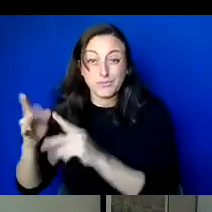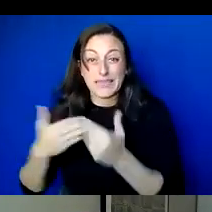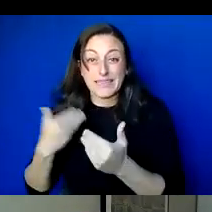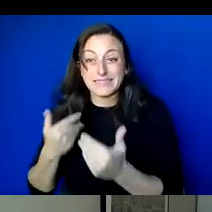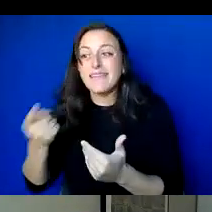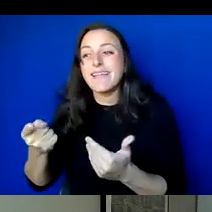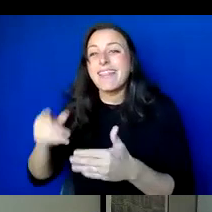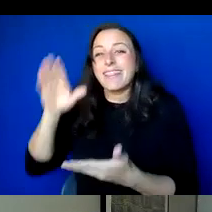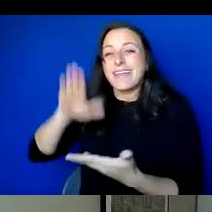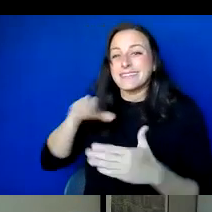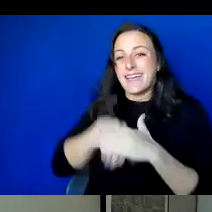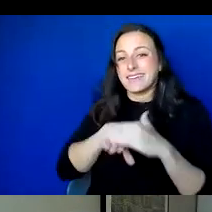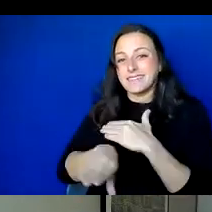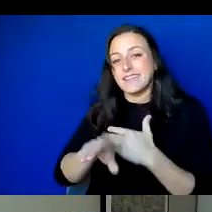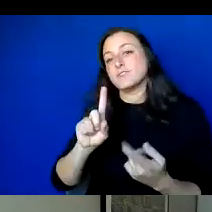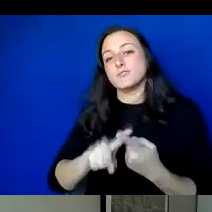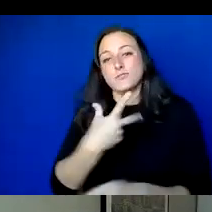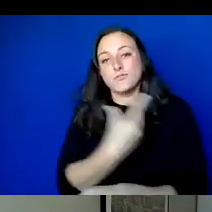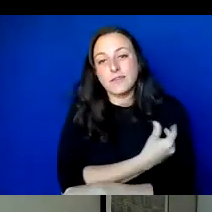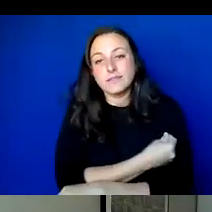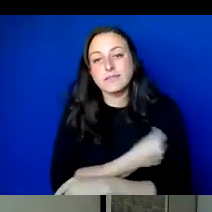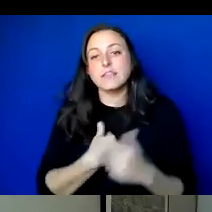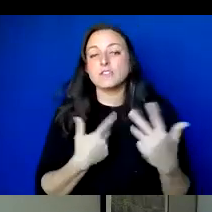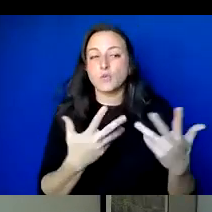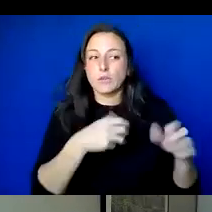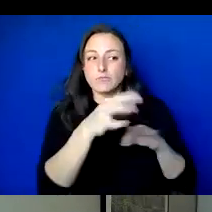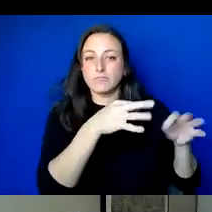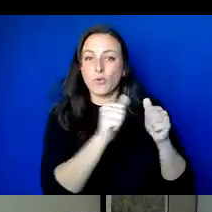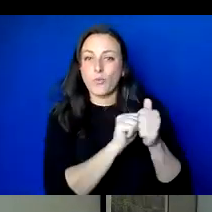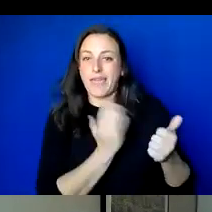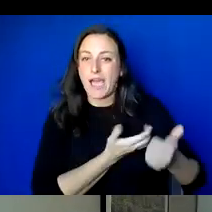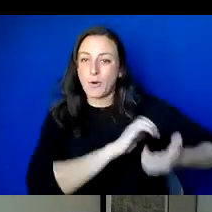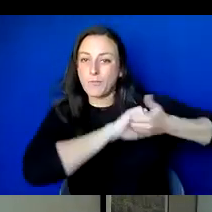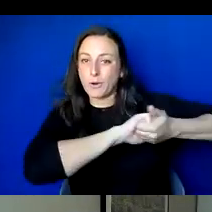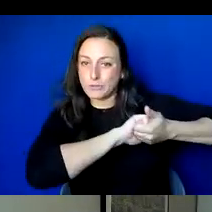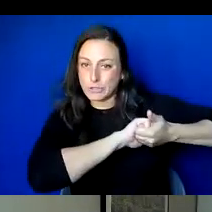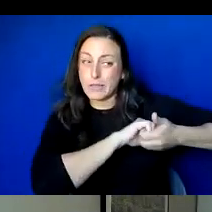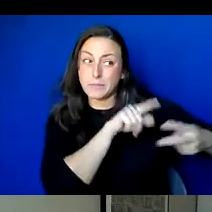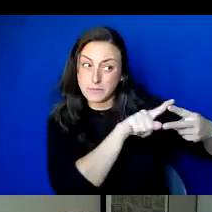to help us understand their plans to address that. Do they identify certain zip codes, invite those